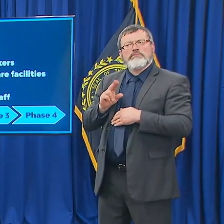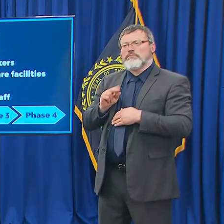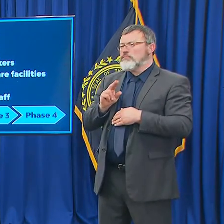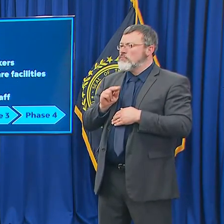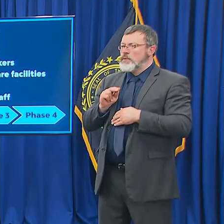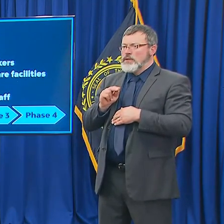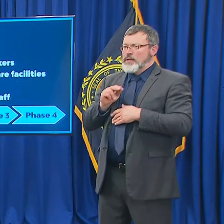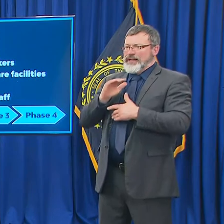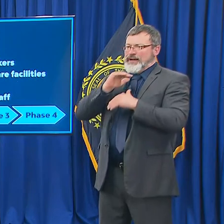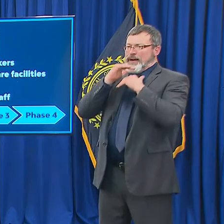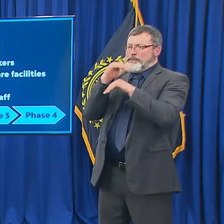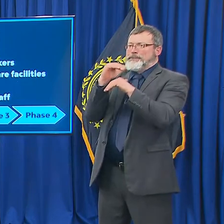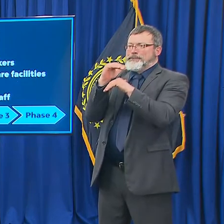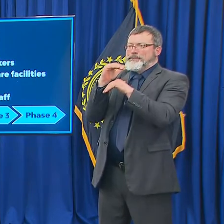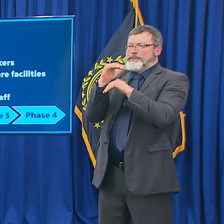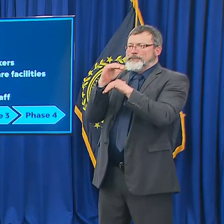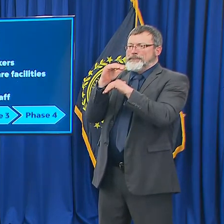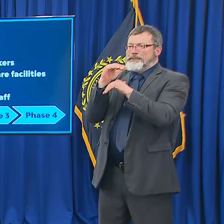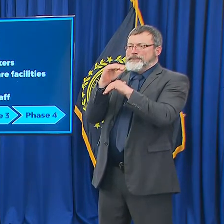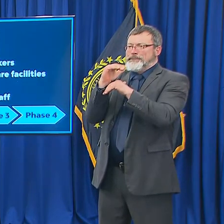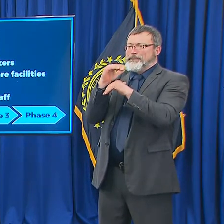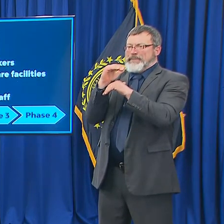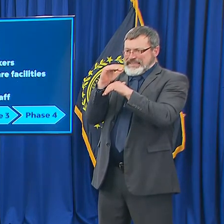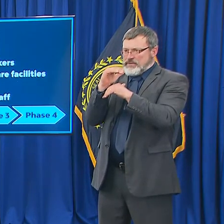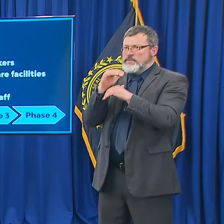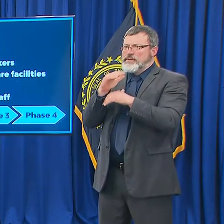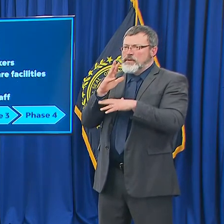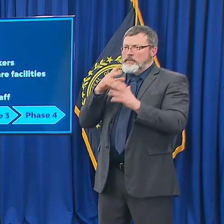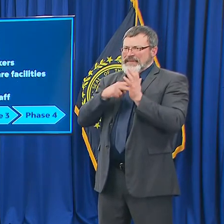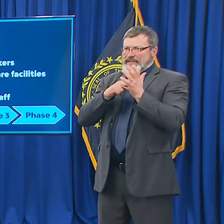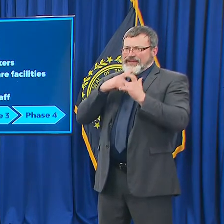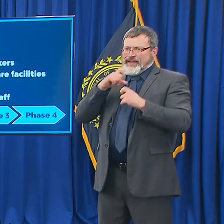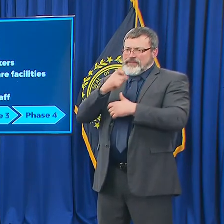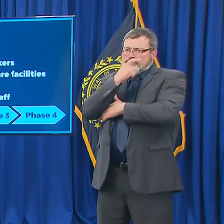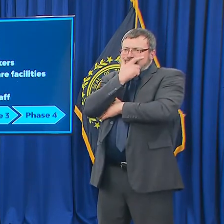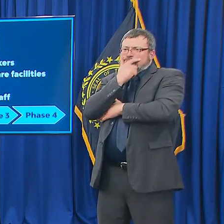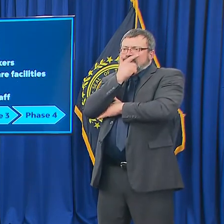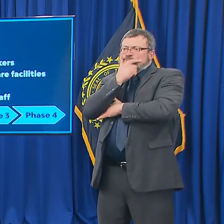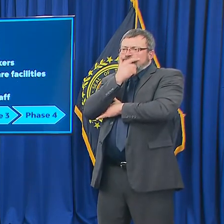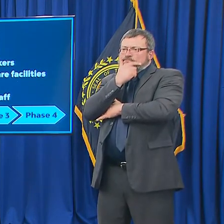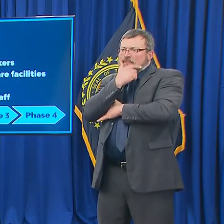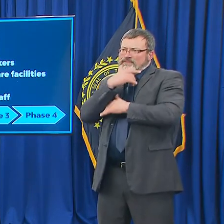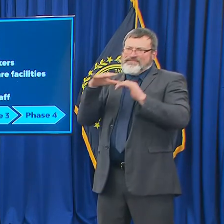of the deaths in our state have occurred in this setting. And then we may also need to potentially start